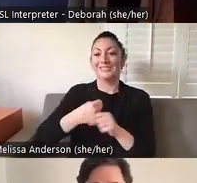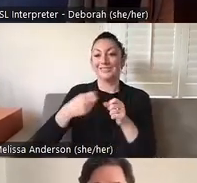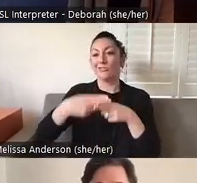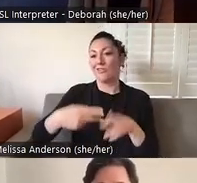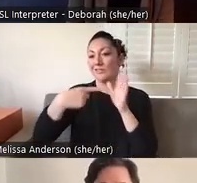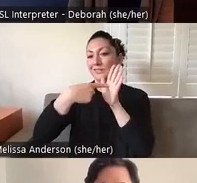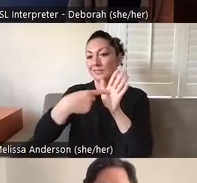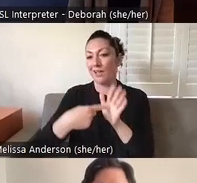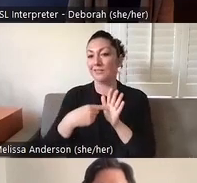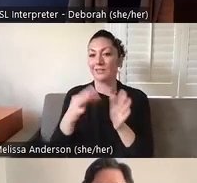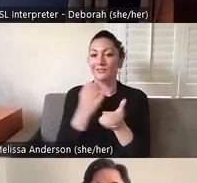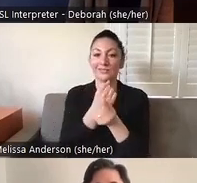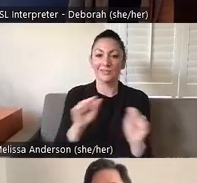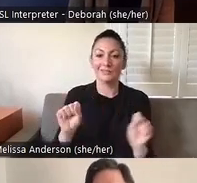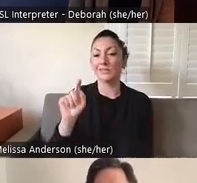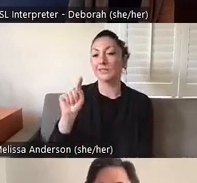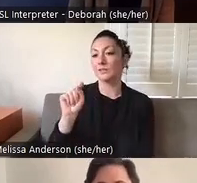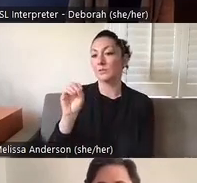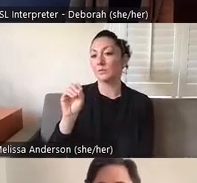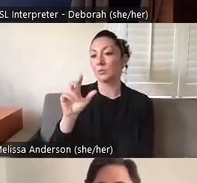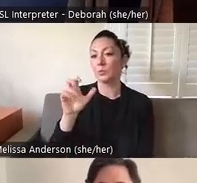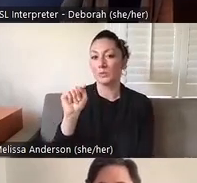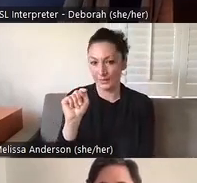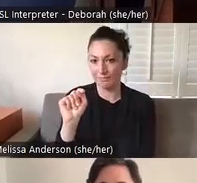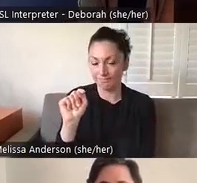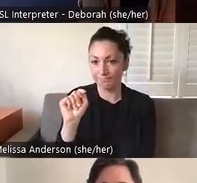So we have worked for the last ten years on something we call